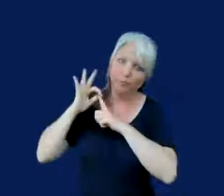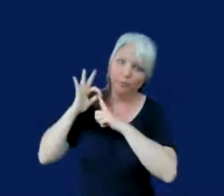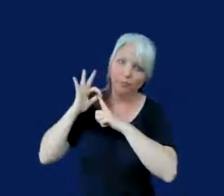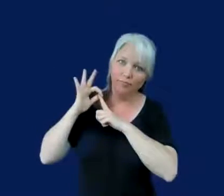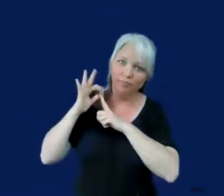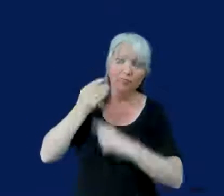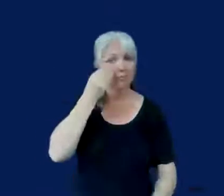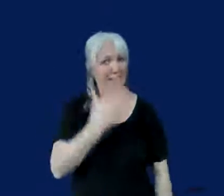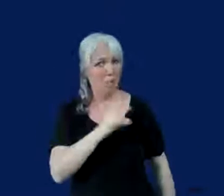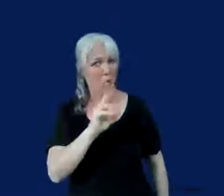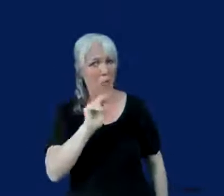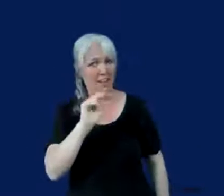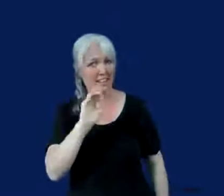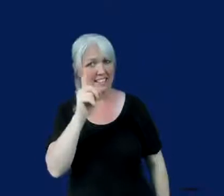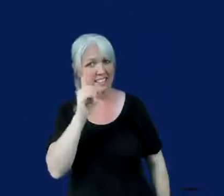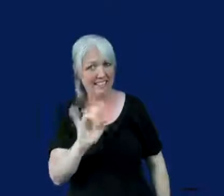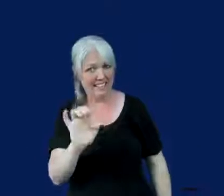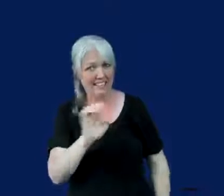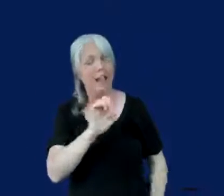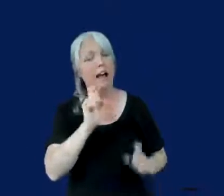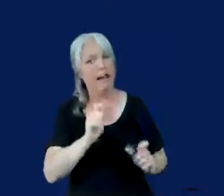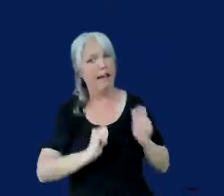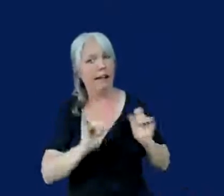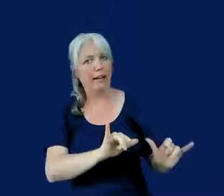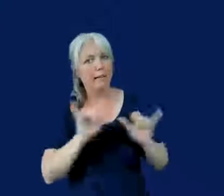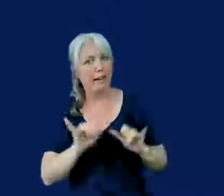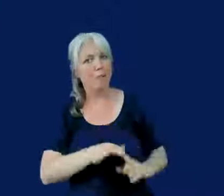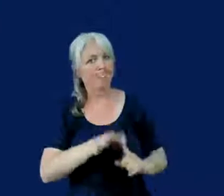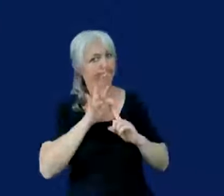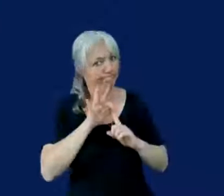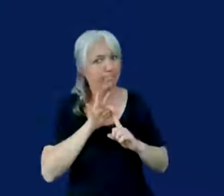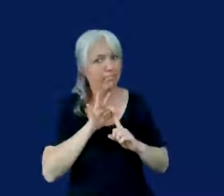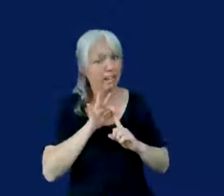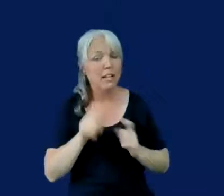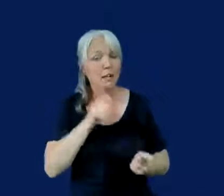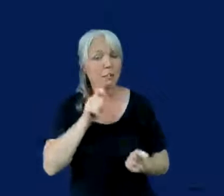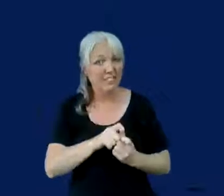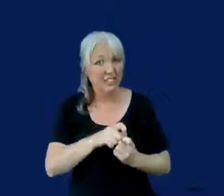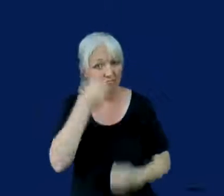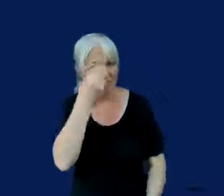And I told Winn-Dixie he had to act like an exception, too; specifically, I told him not